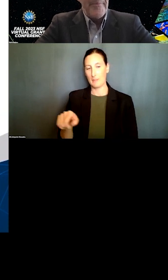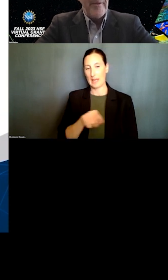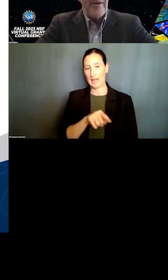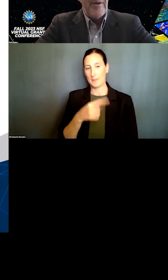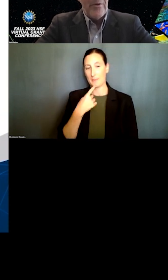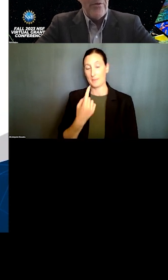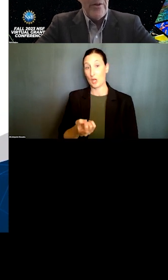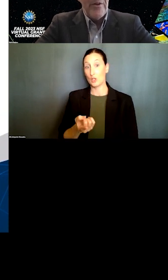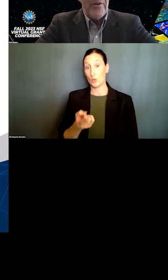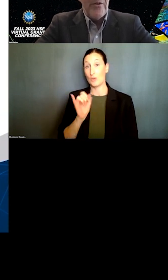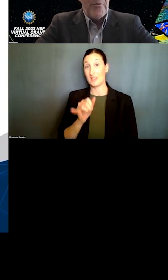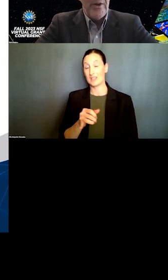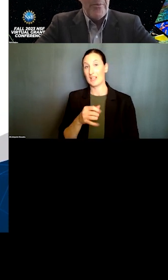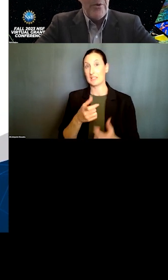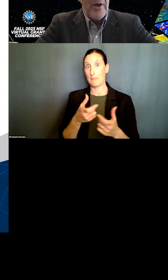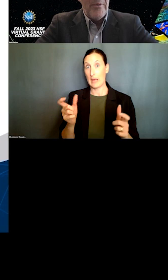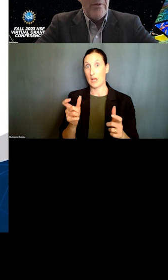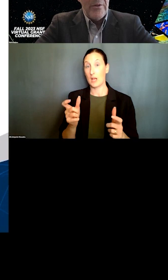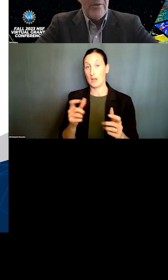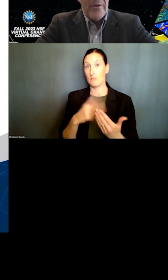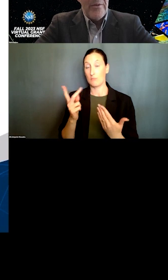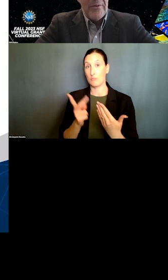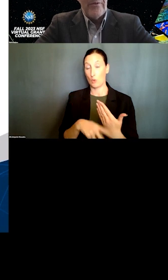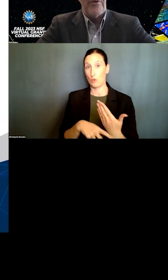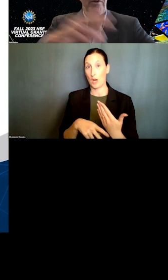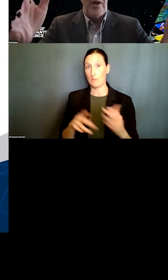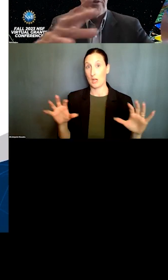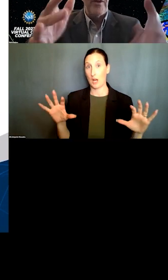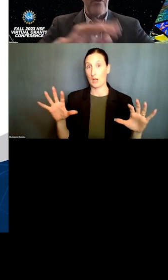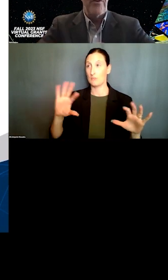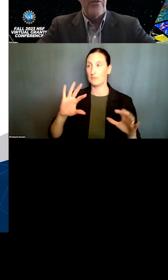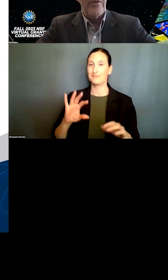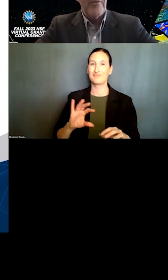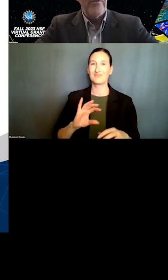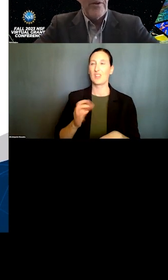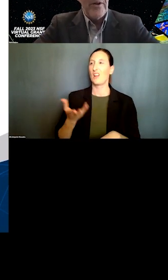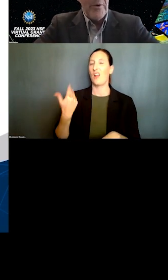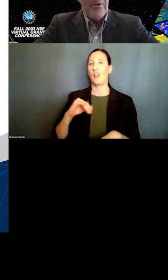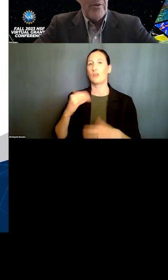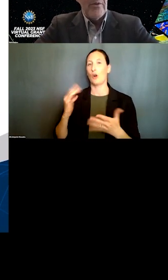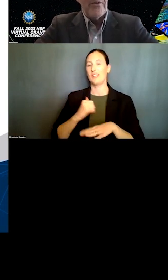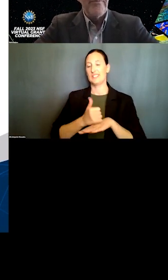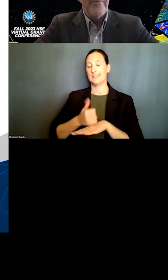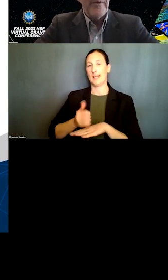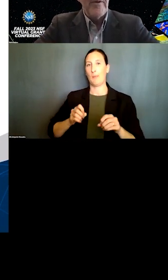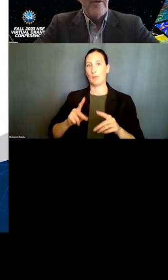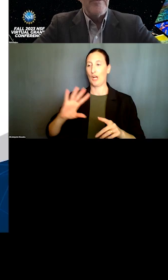I told you CDS&E is a metaprogram and it gloms together, existing funding opportunities.